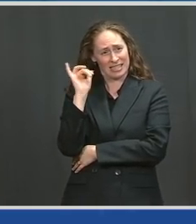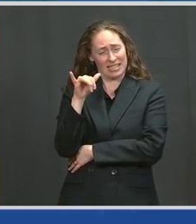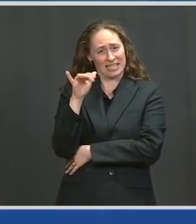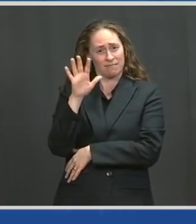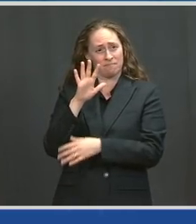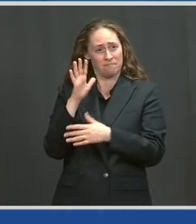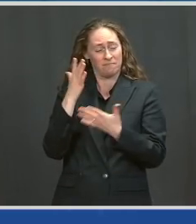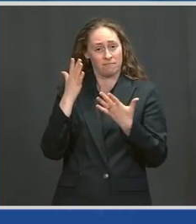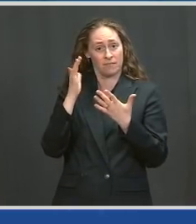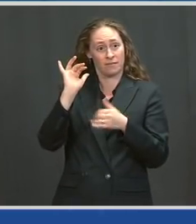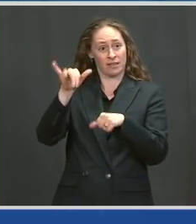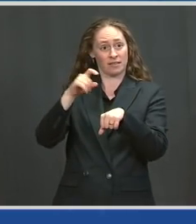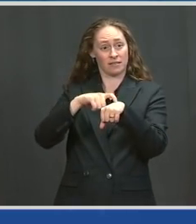who were open members of the Klan.